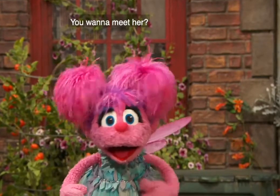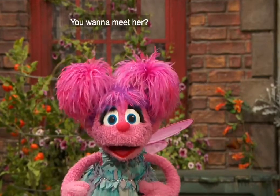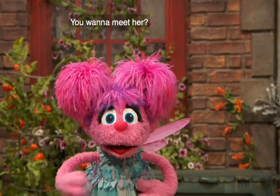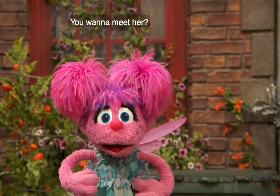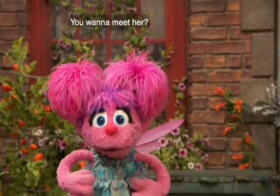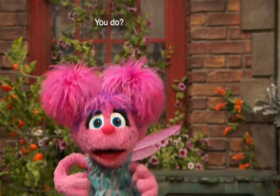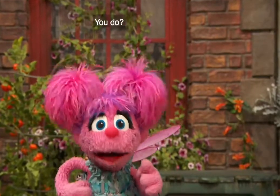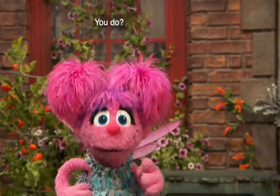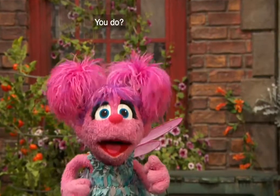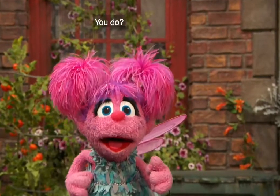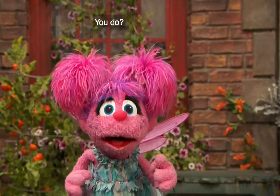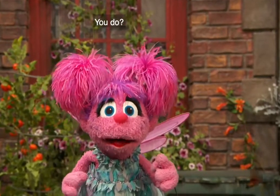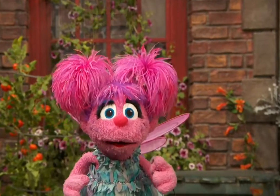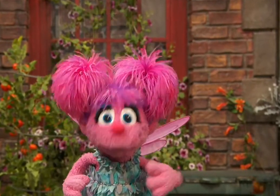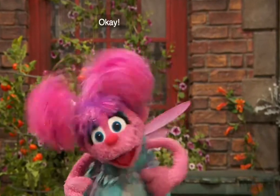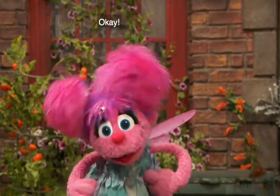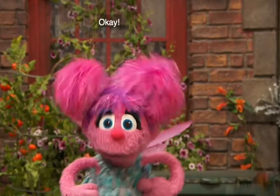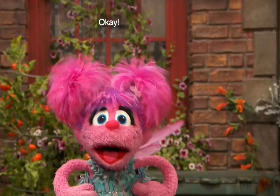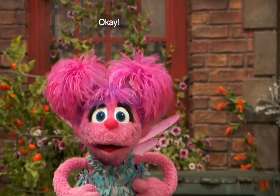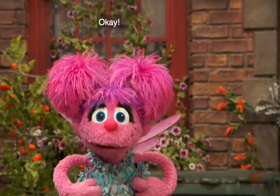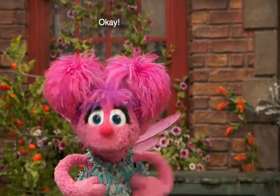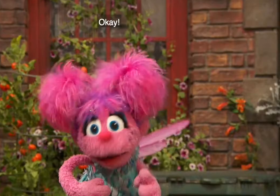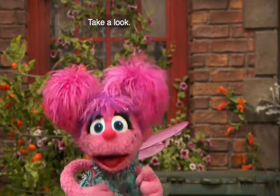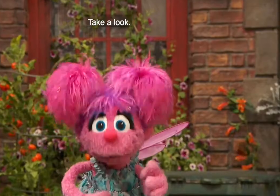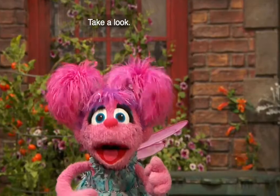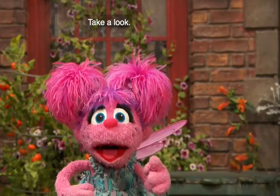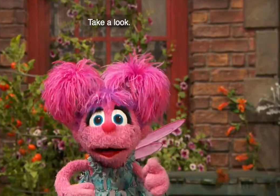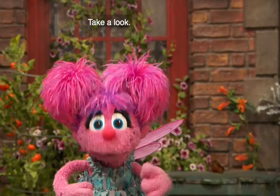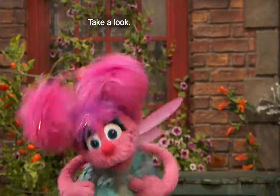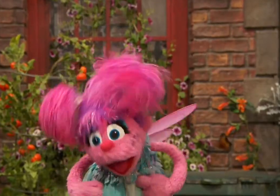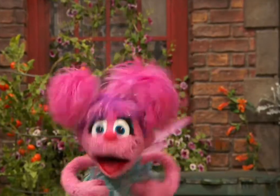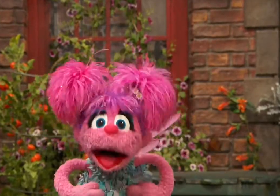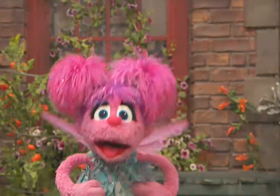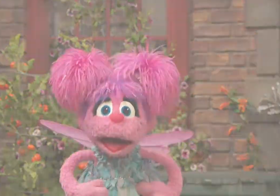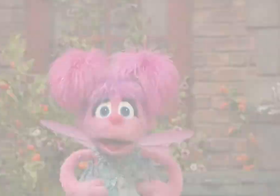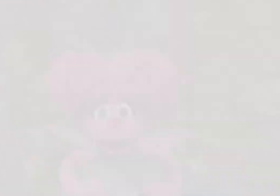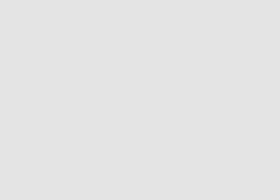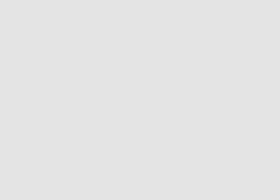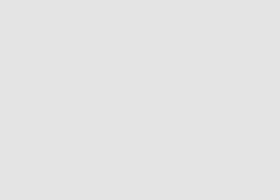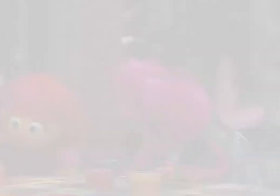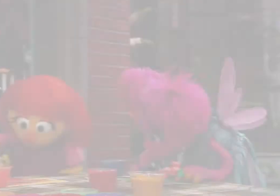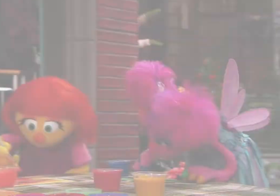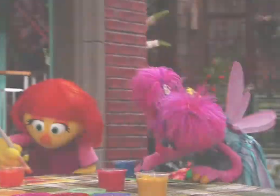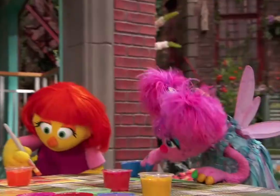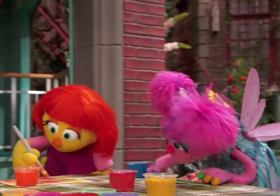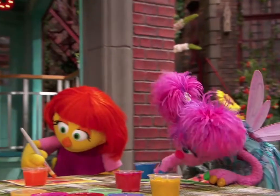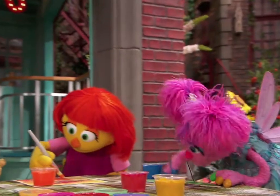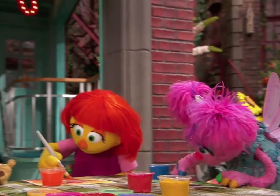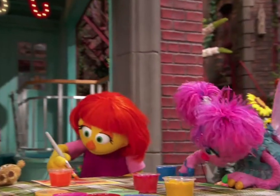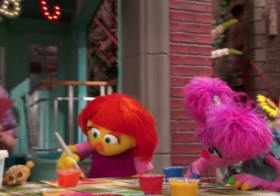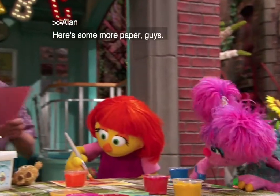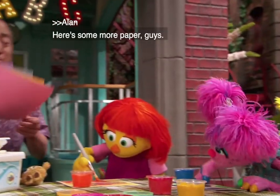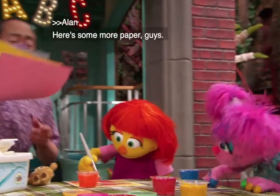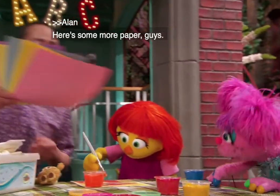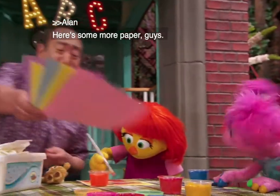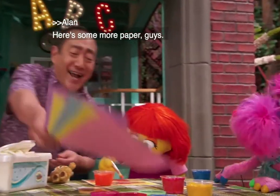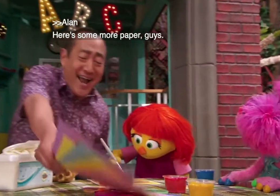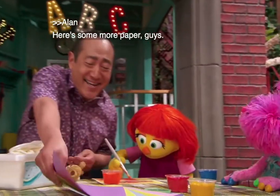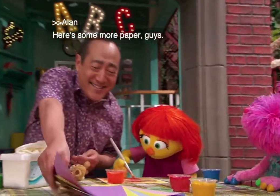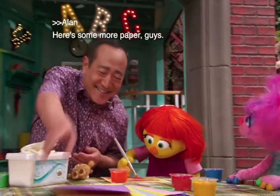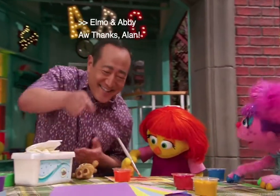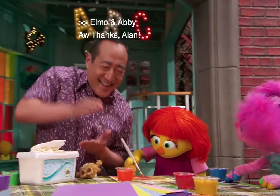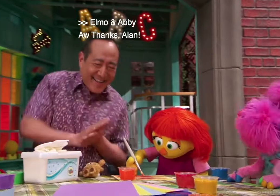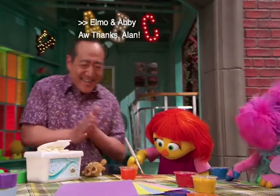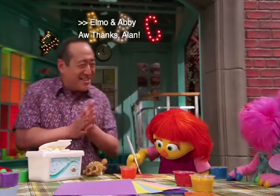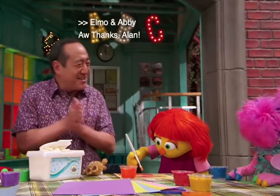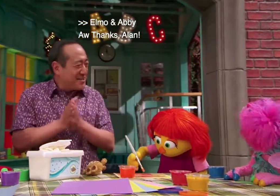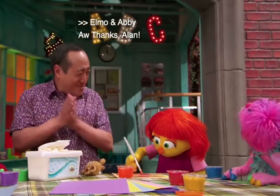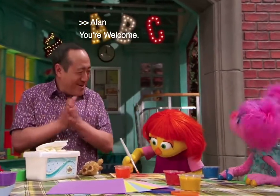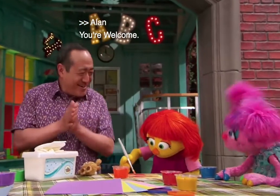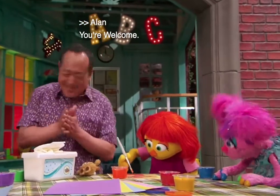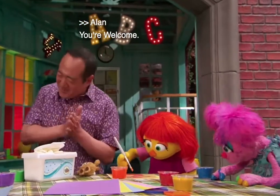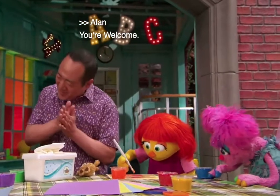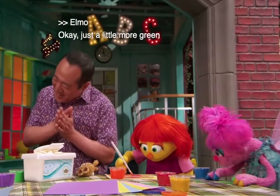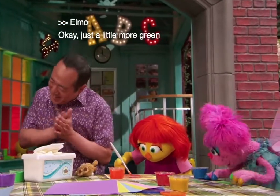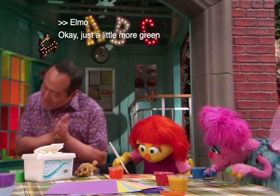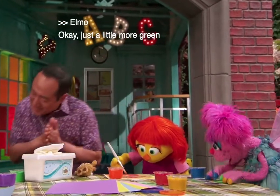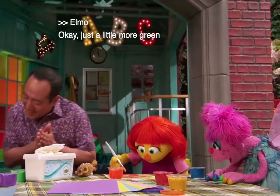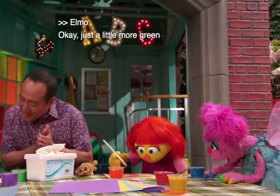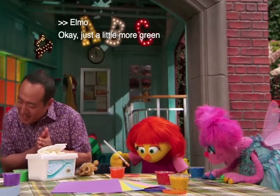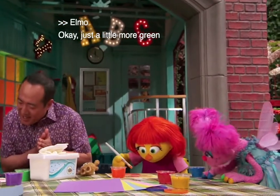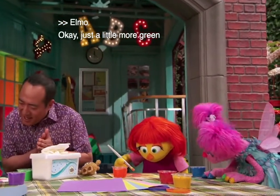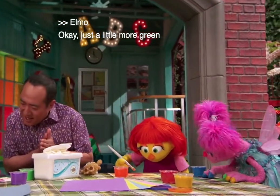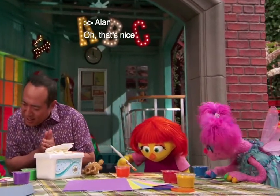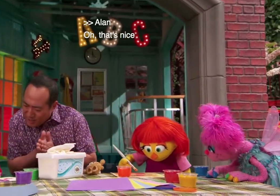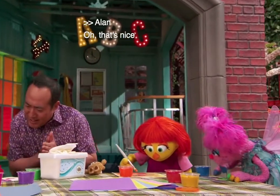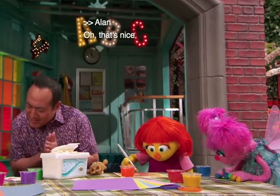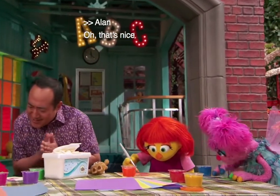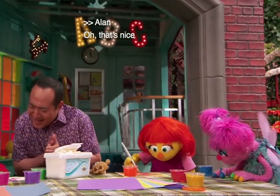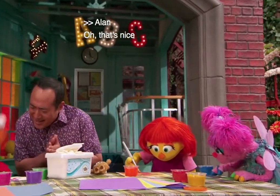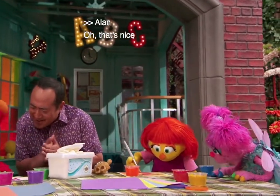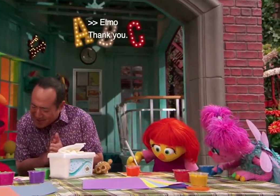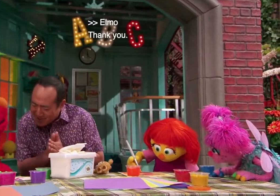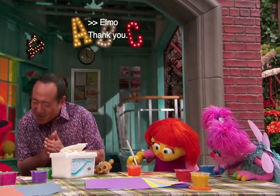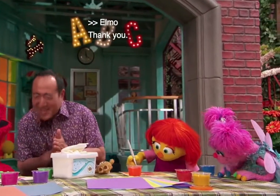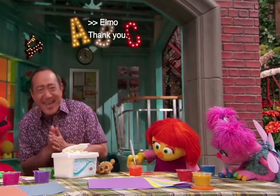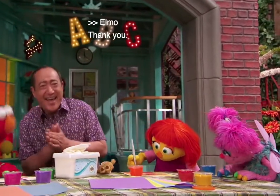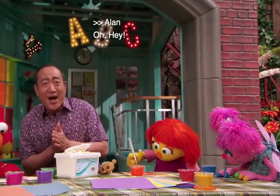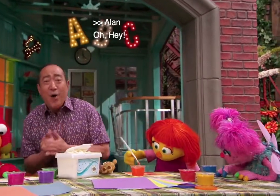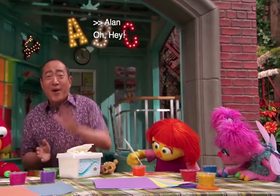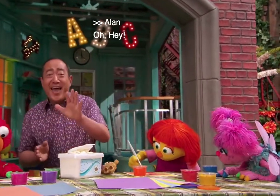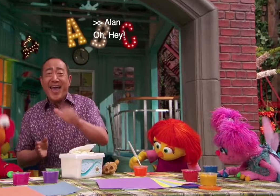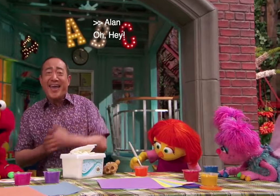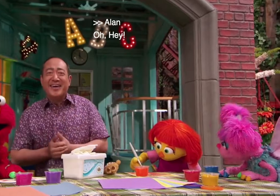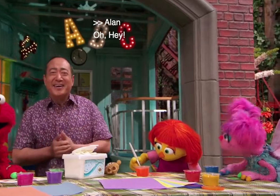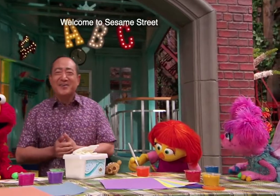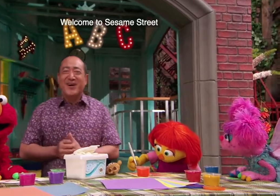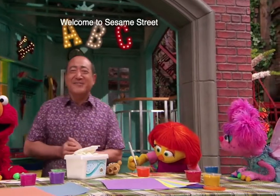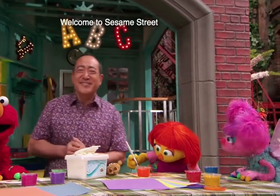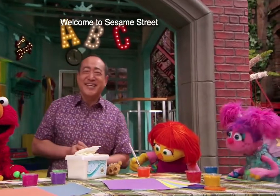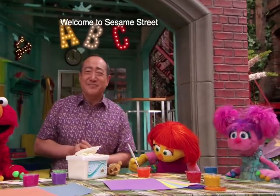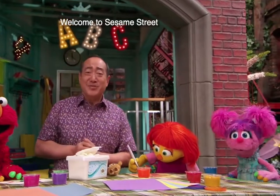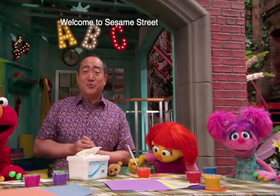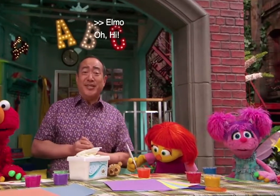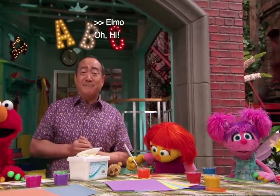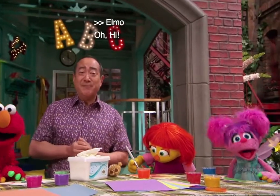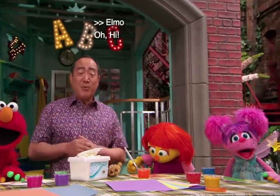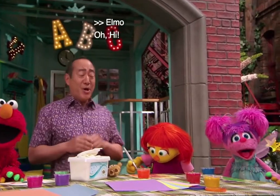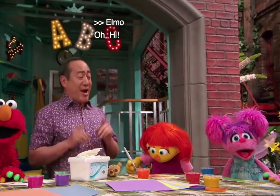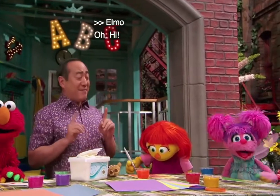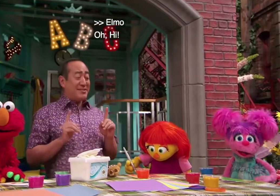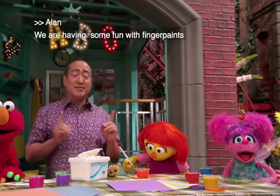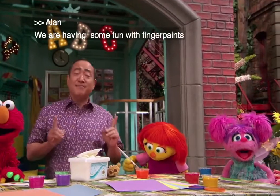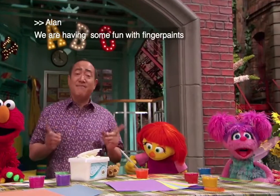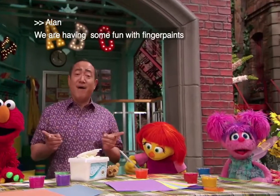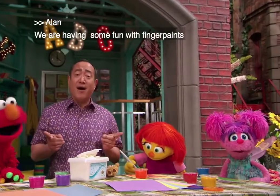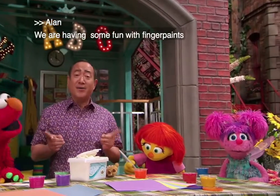you do okay take a look hey welcome to